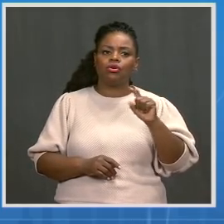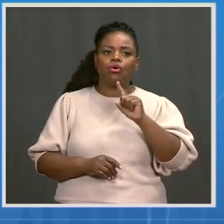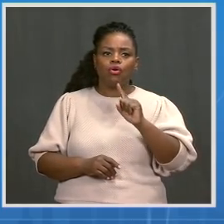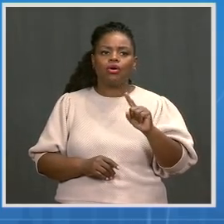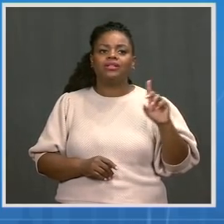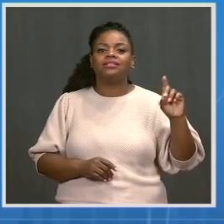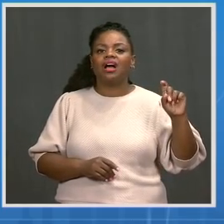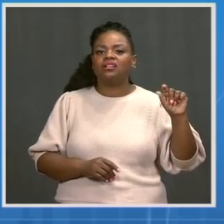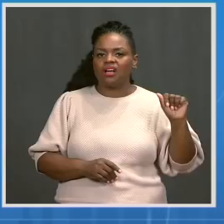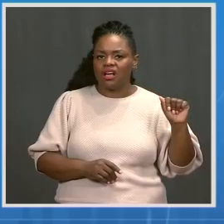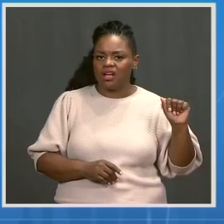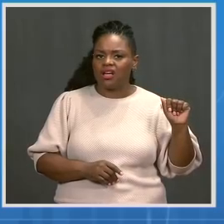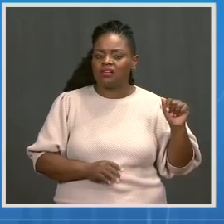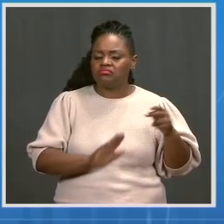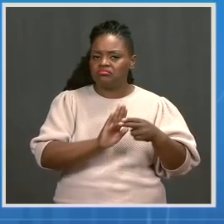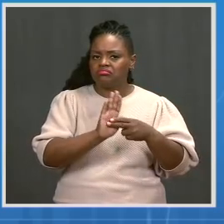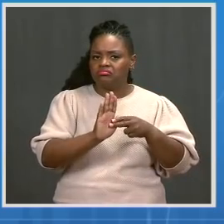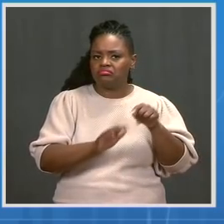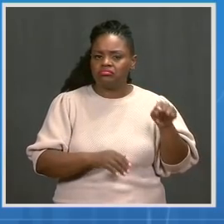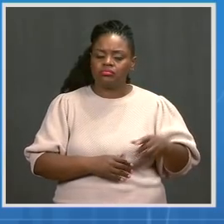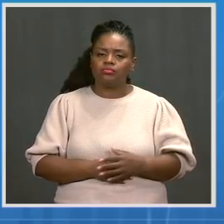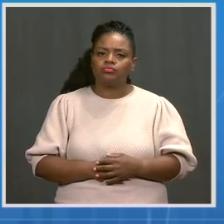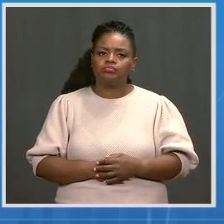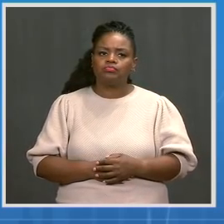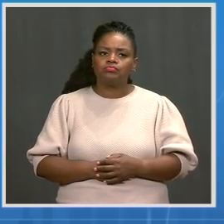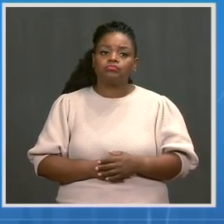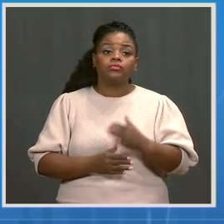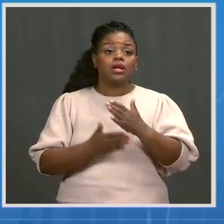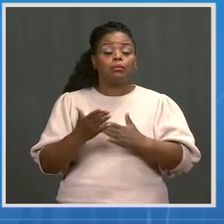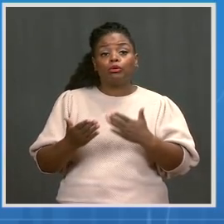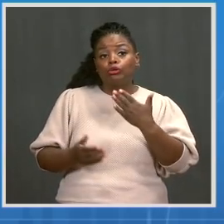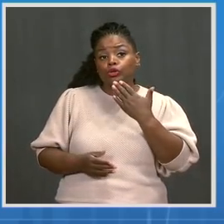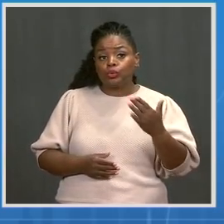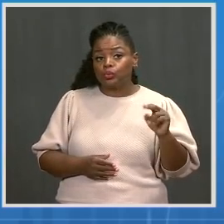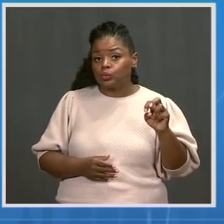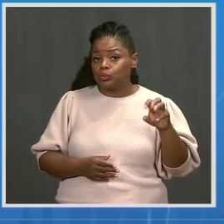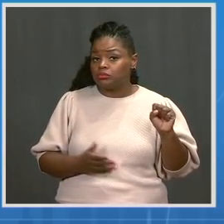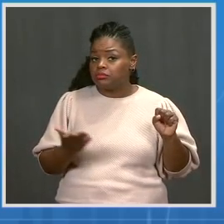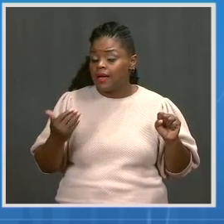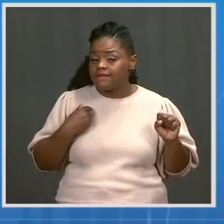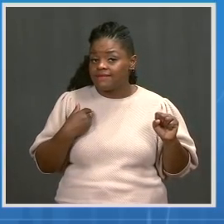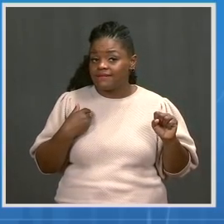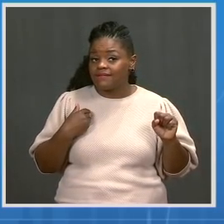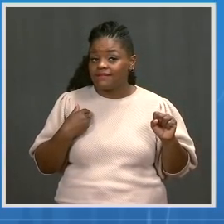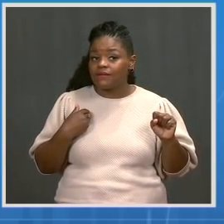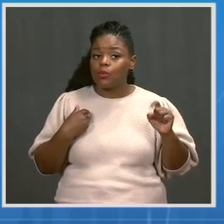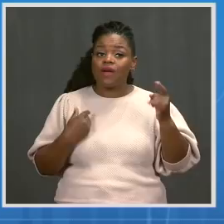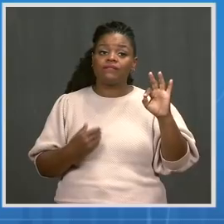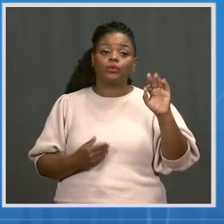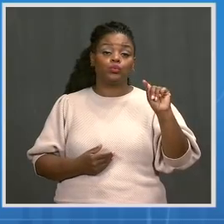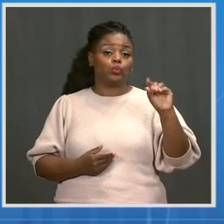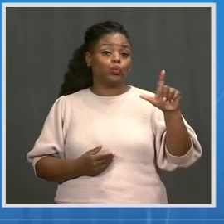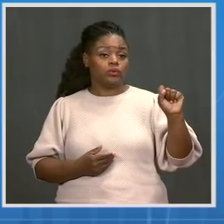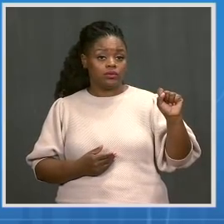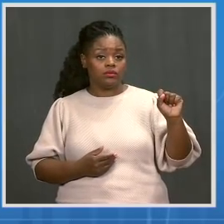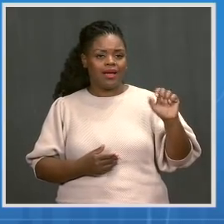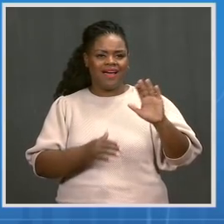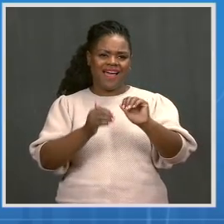Here is now some of the good news and one of our tools. The effectiveness of the vaccines --